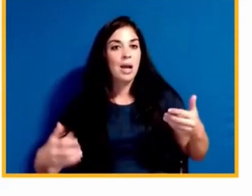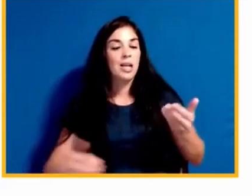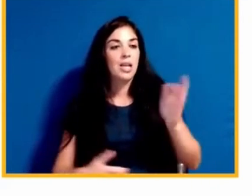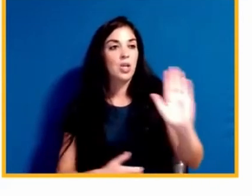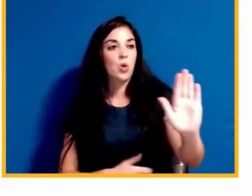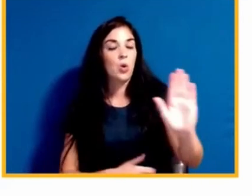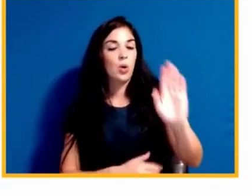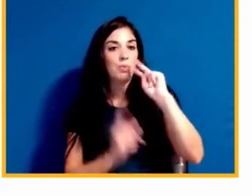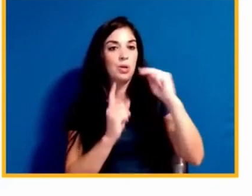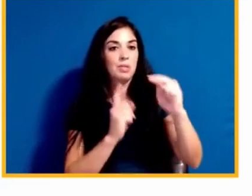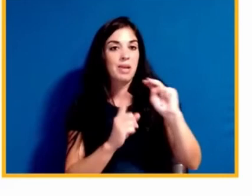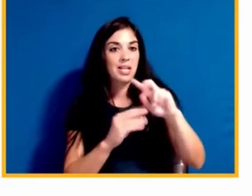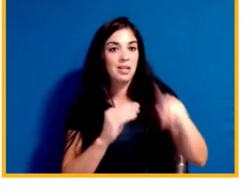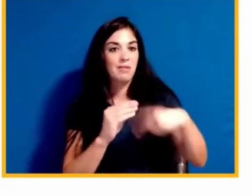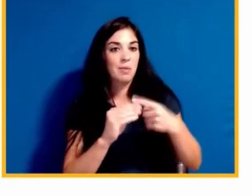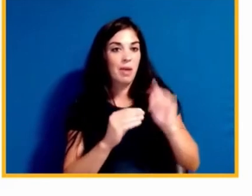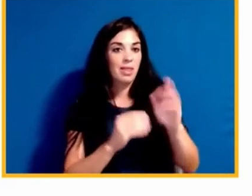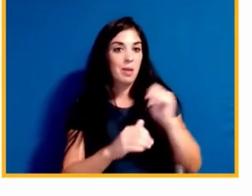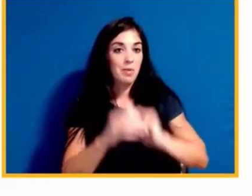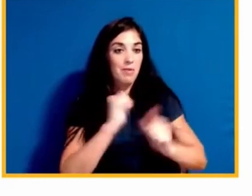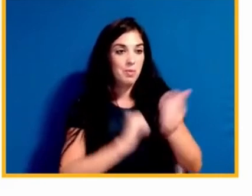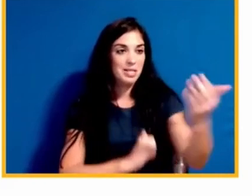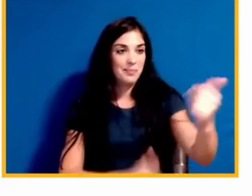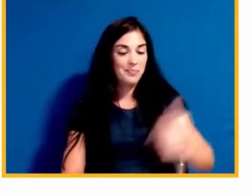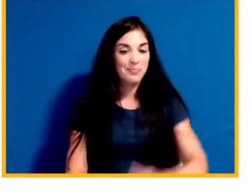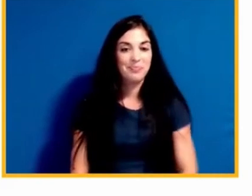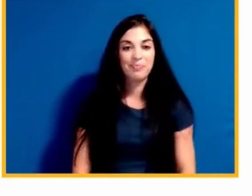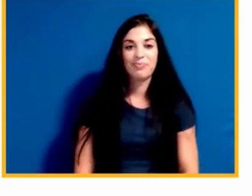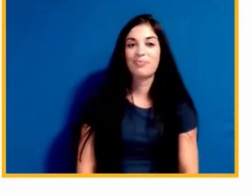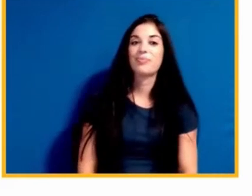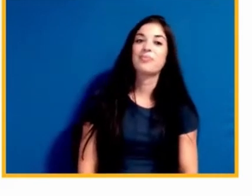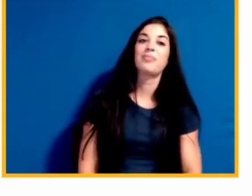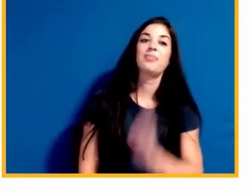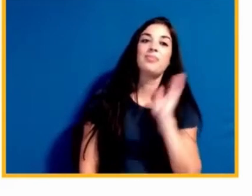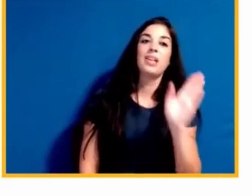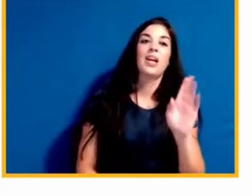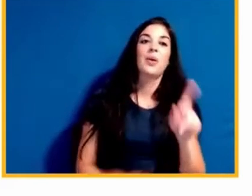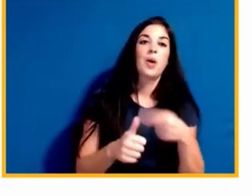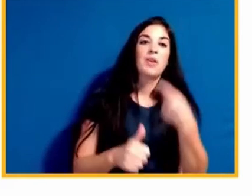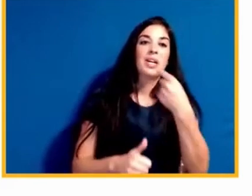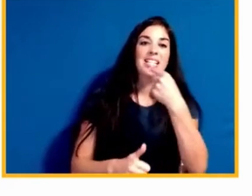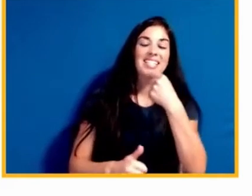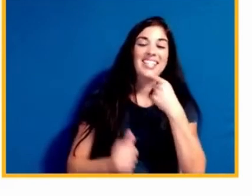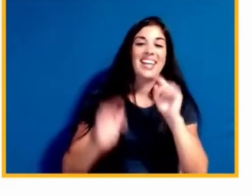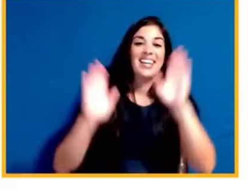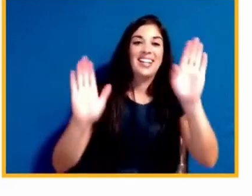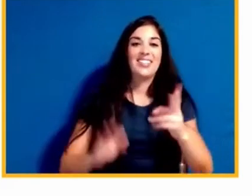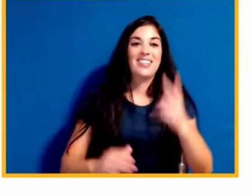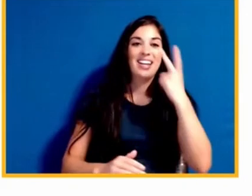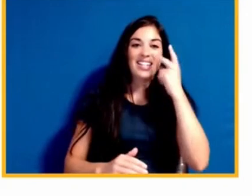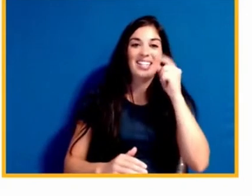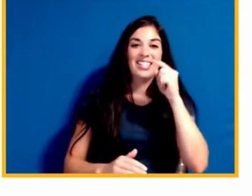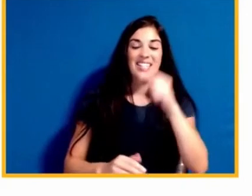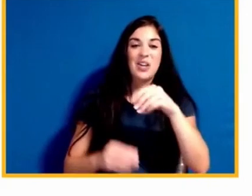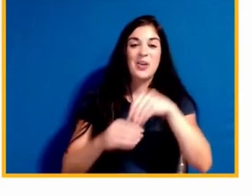on what Zero's performance was like. [Beta] I just wanna start off with saying it's great to see you back in suit and dancing again, Zero,